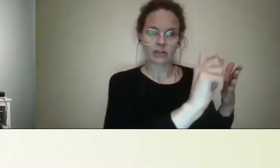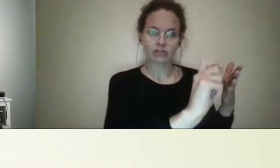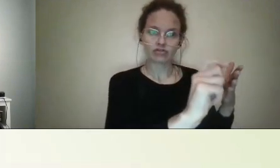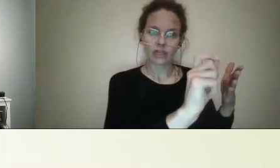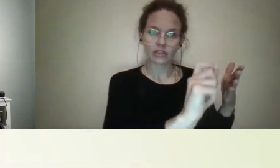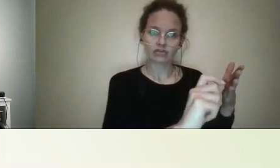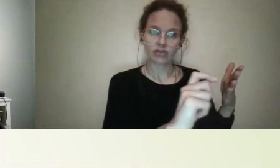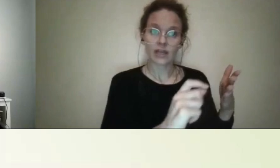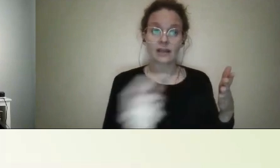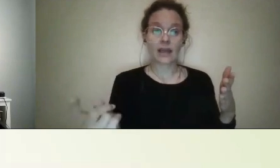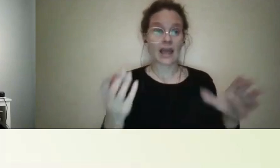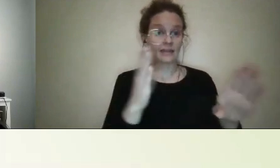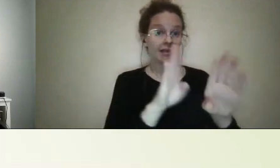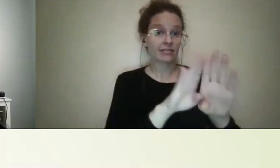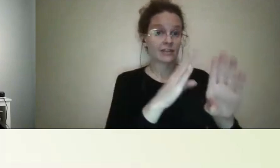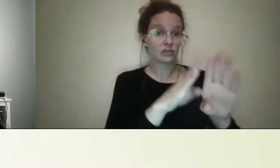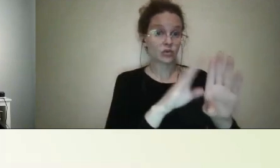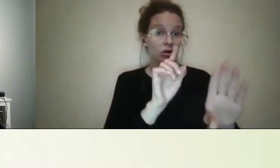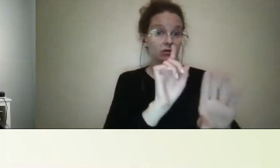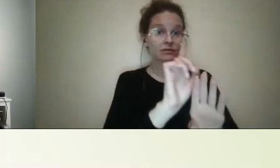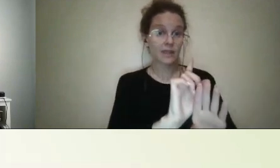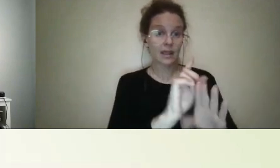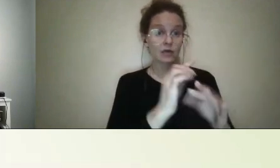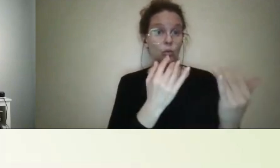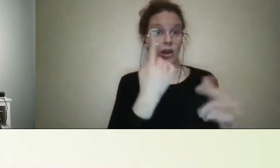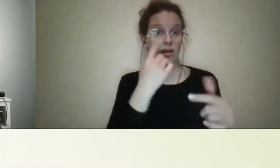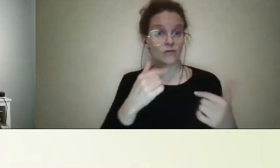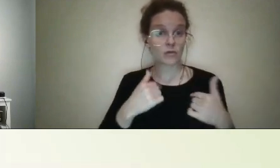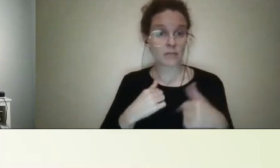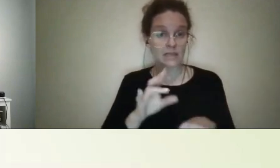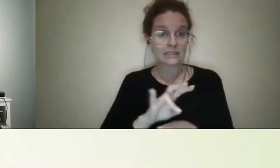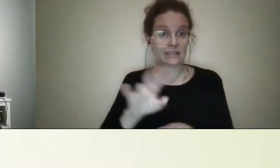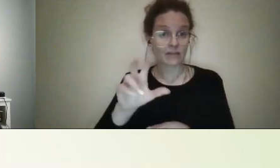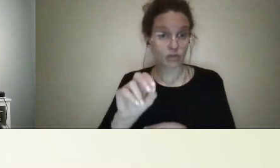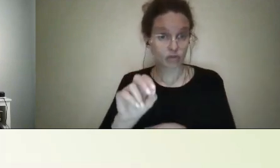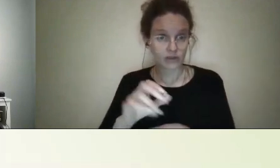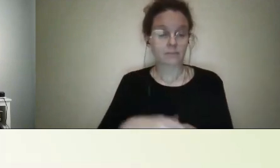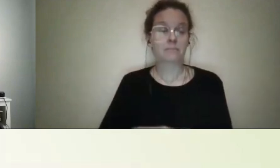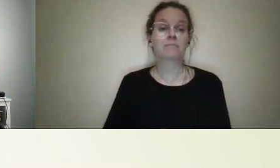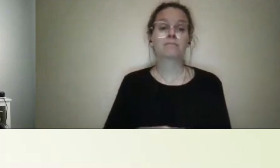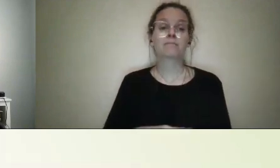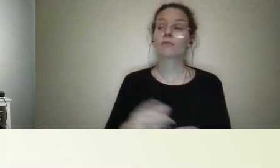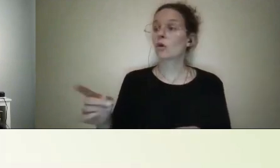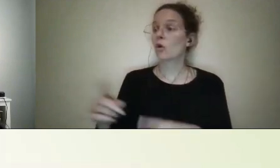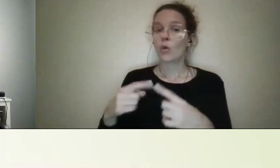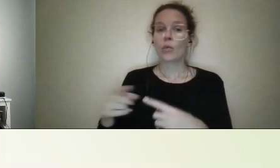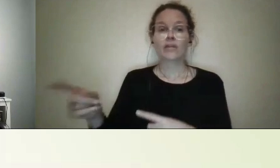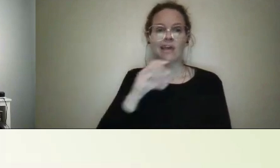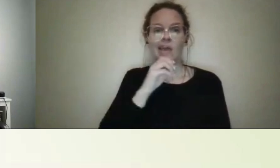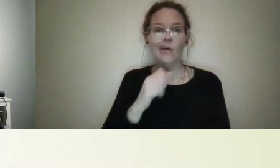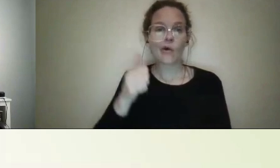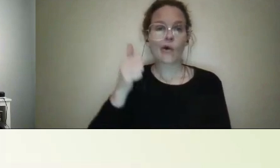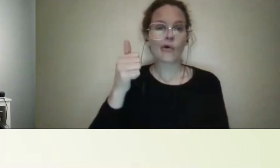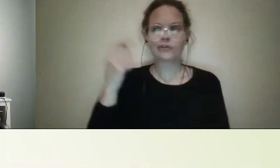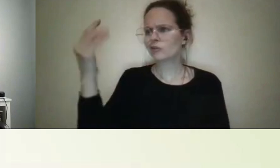door by 7:30." And as they've gotten older, it became a ritual, they knew the expectations.